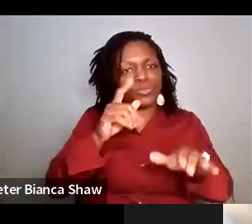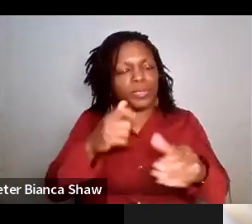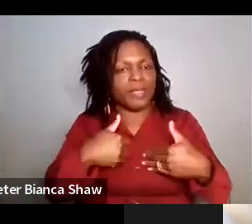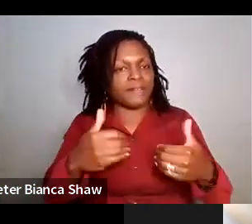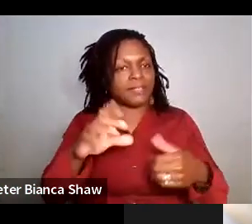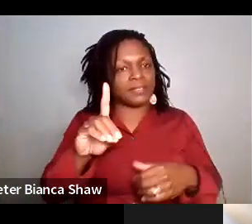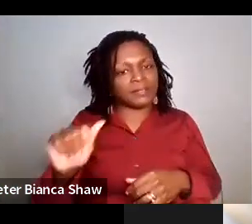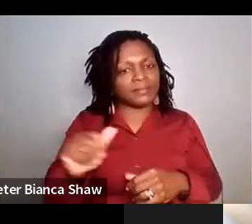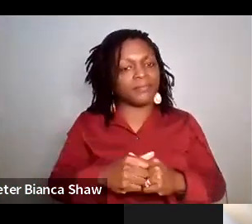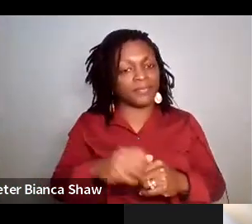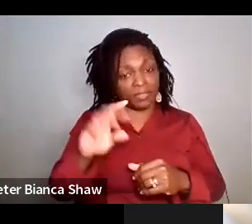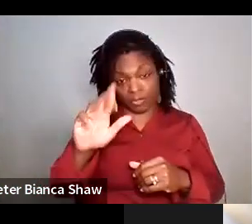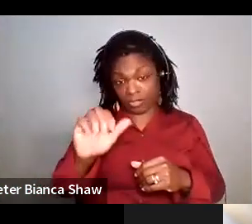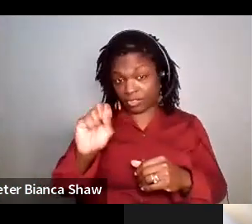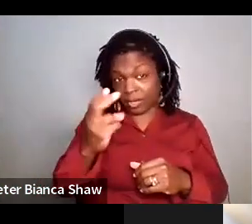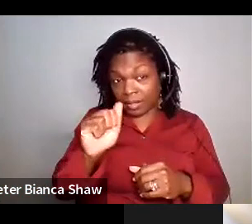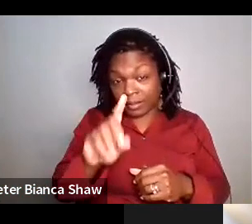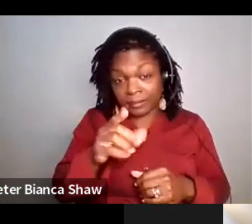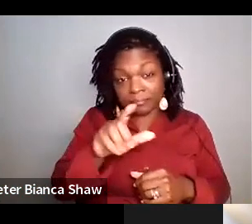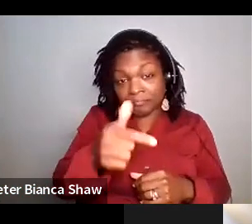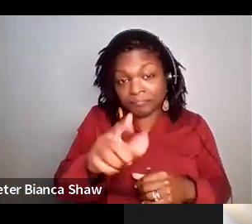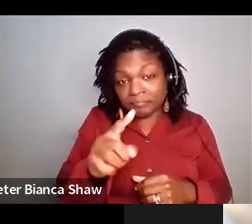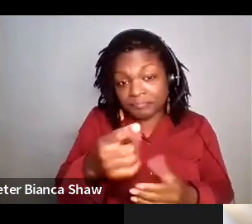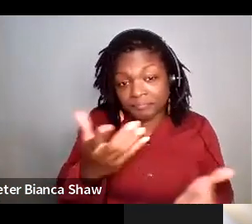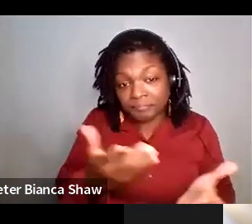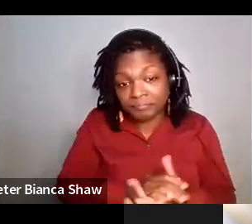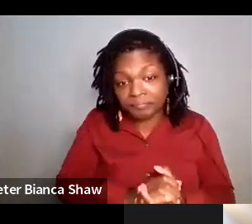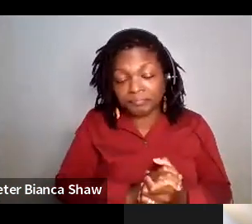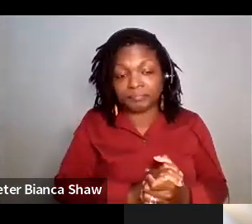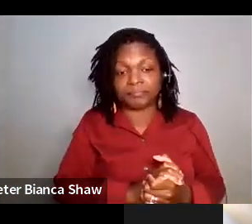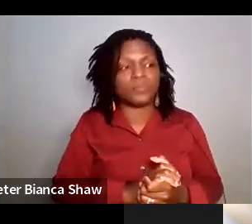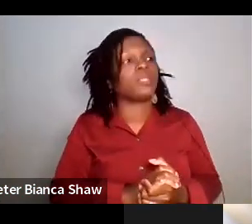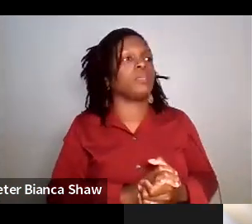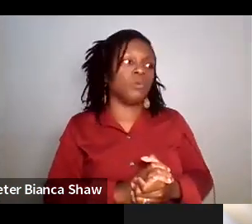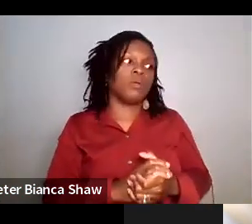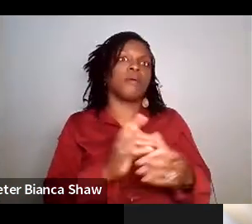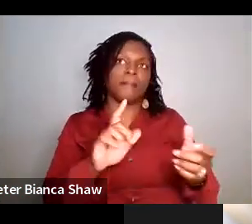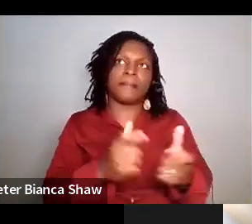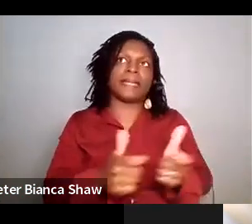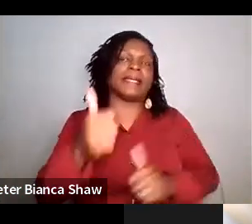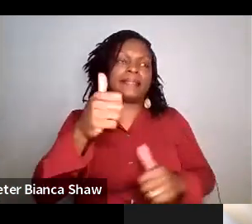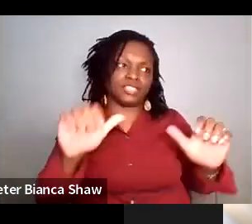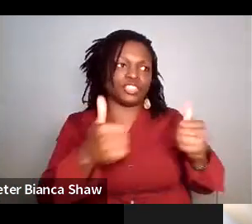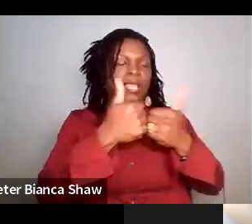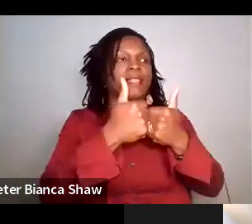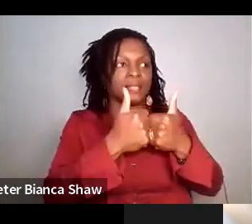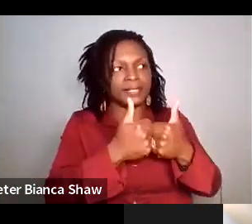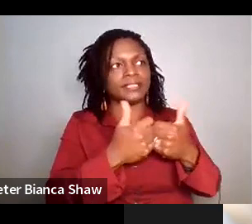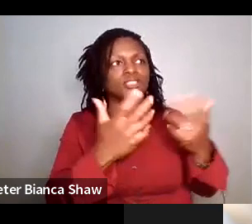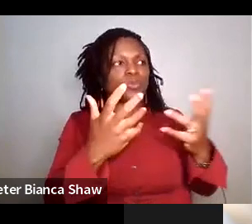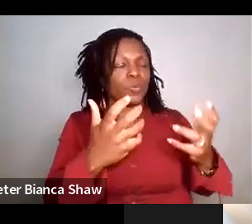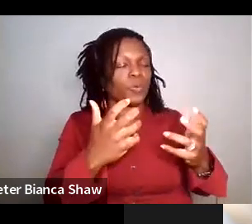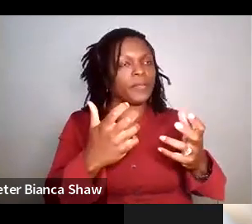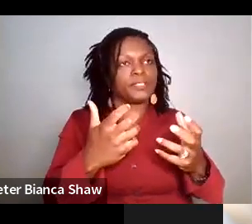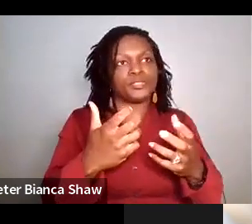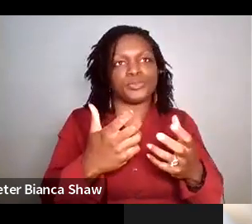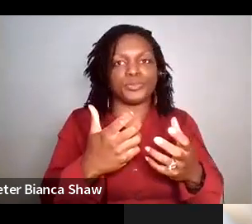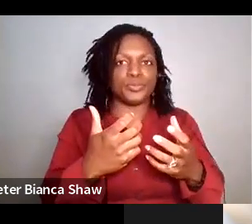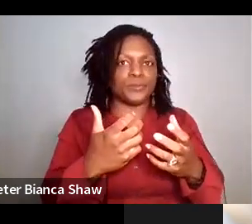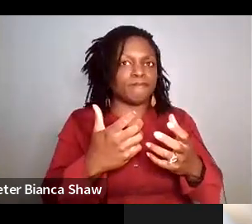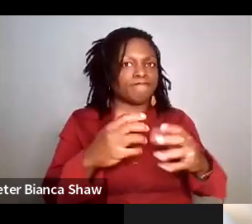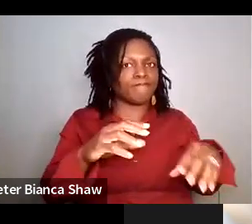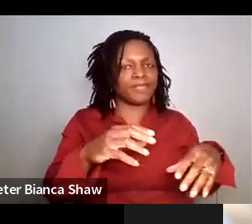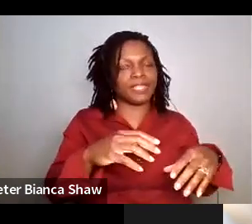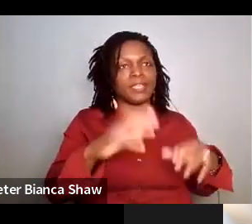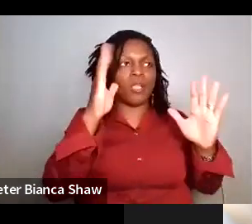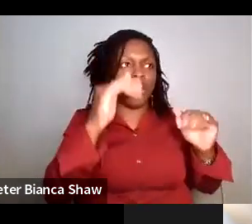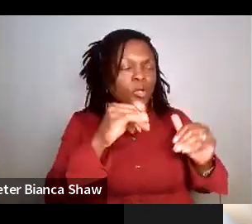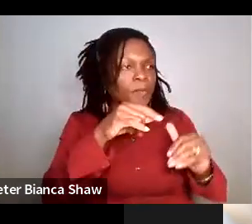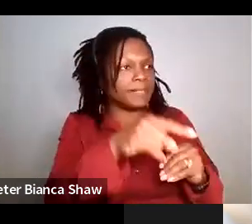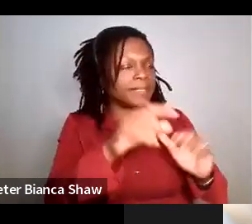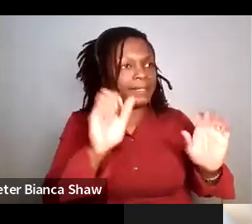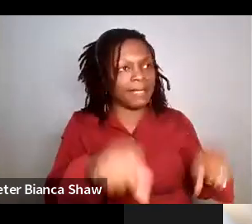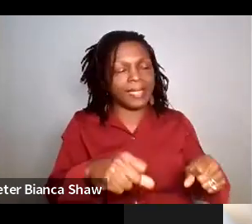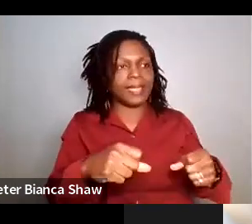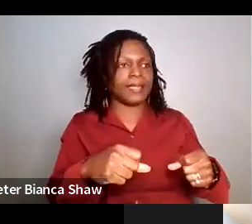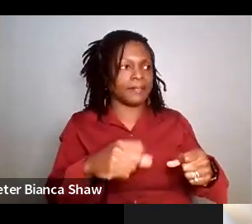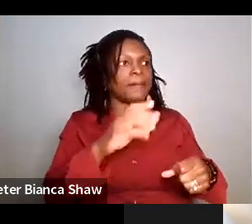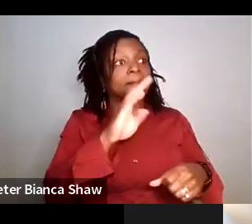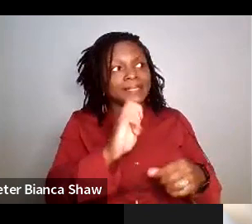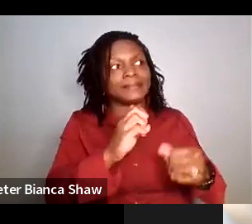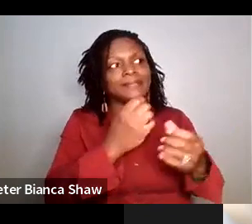this question of you. first. Well, the biggest challenge for me is to make sure that i'm equipped with my son to be able to live independently when I'm no longer in a position to be a support system to I get that feedback